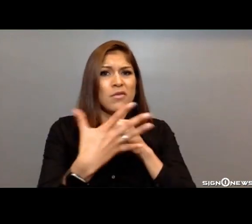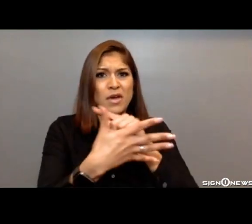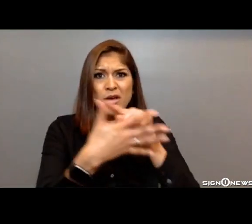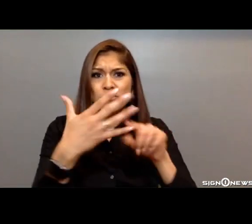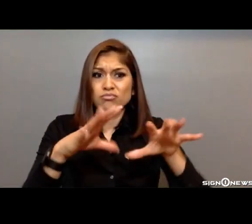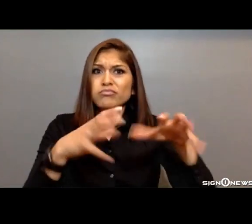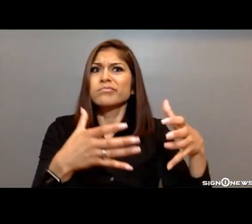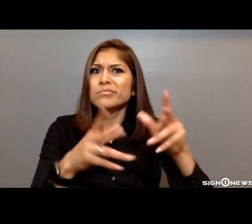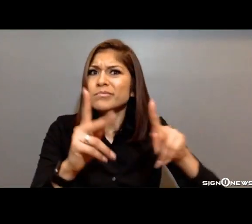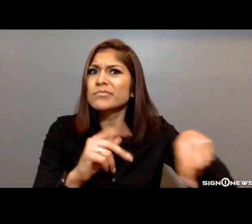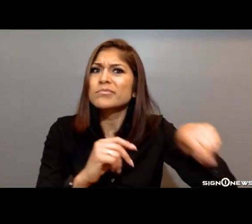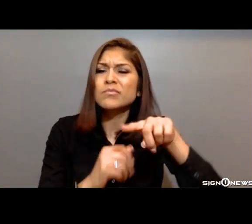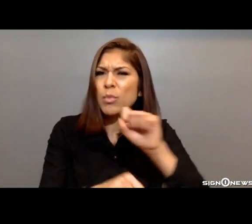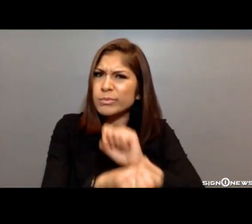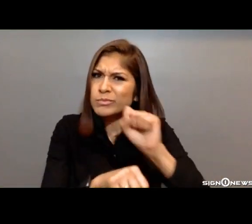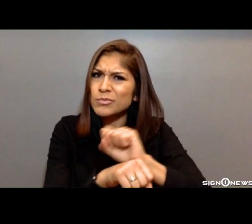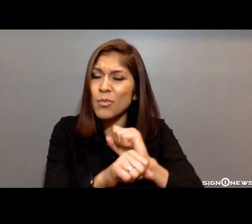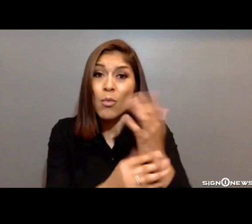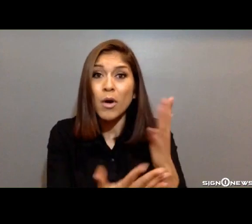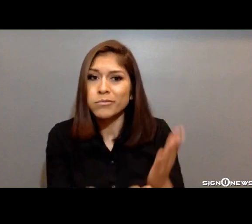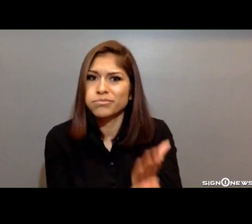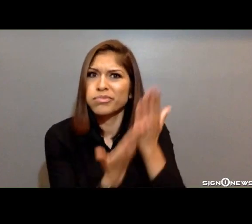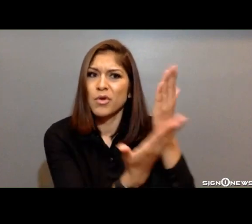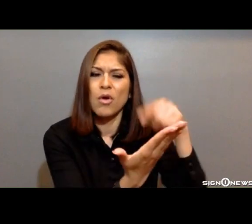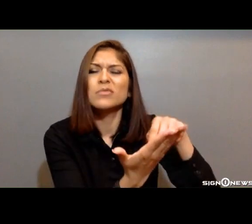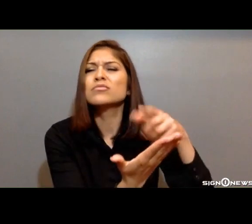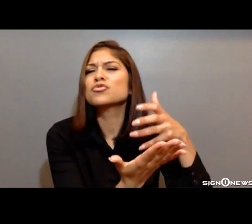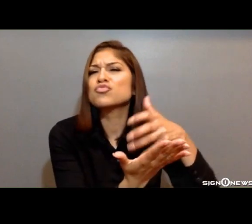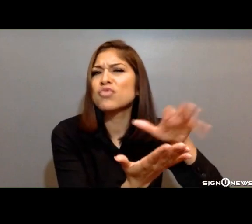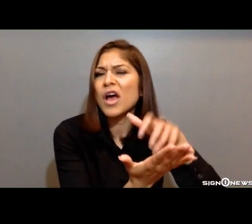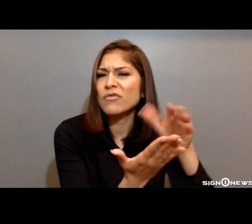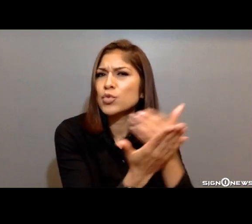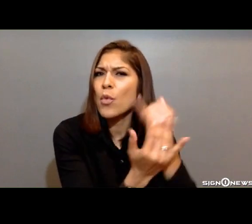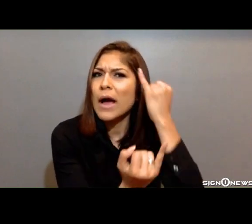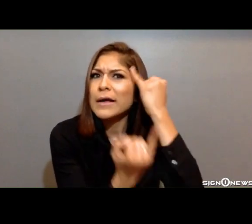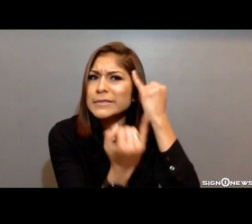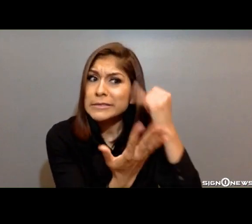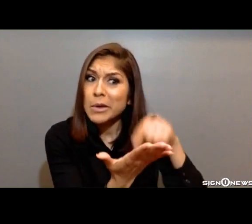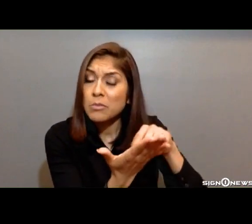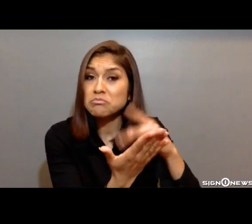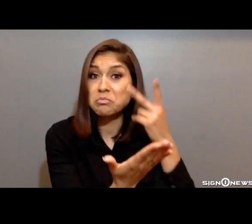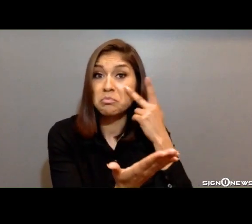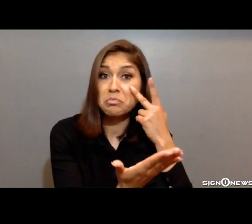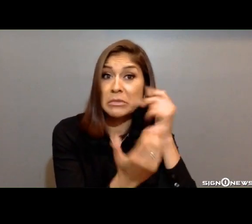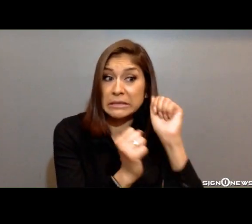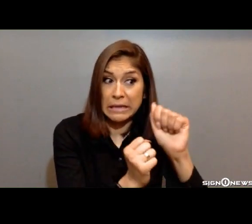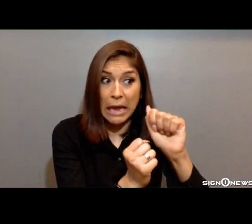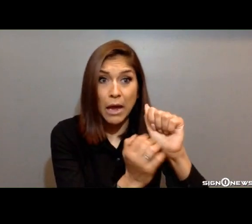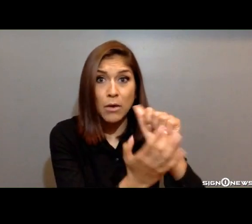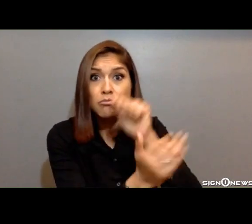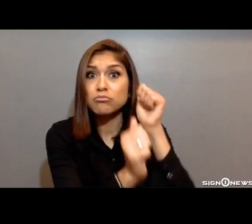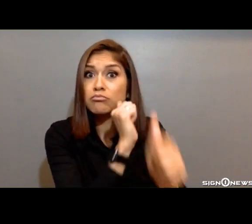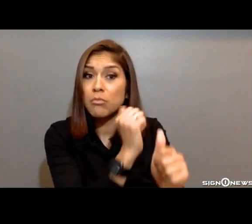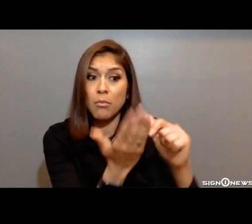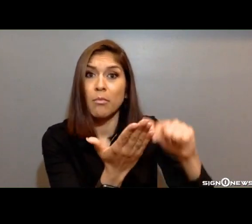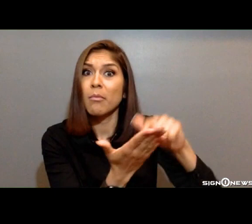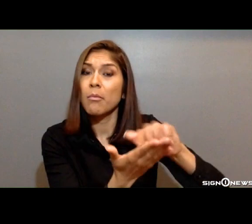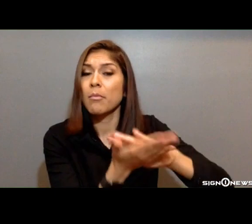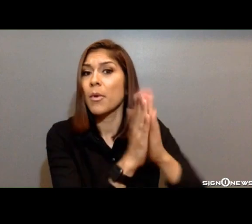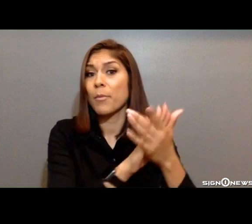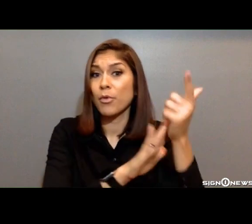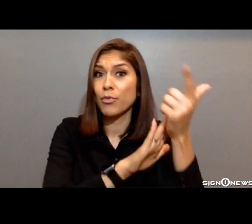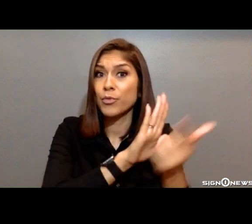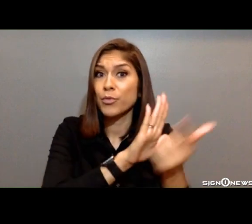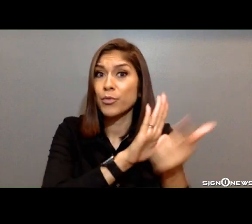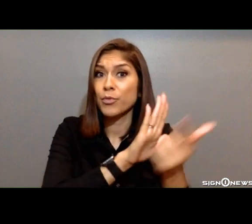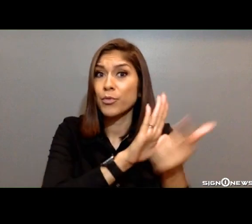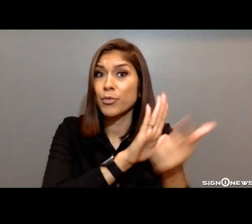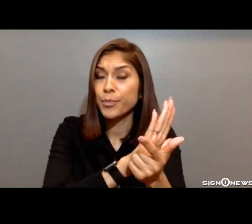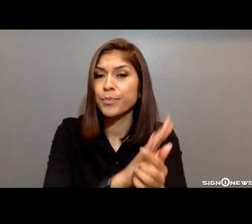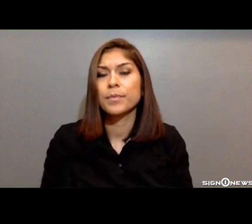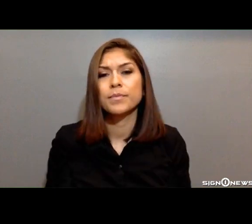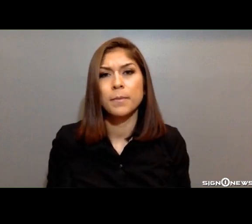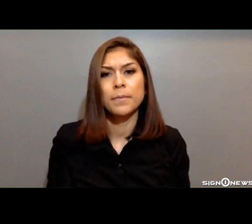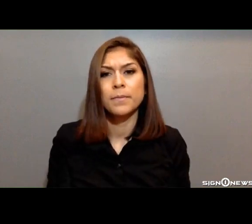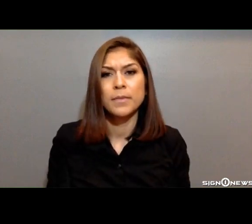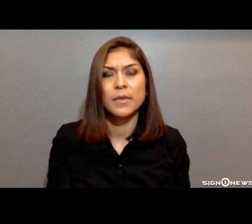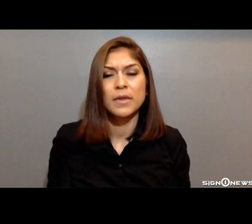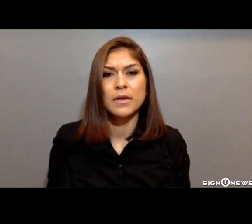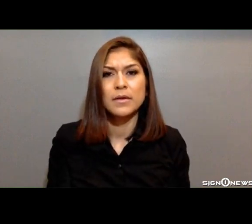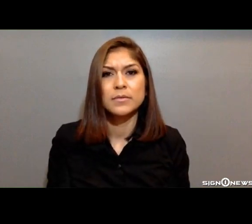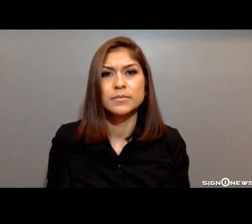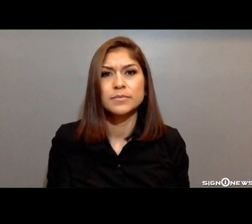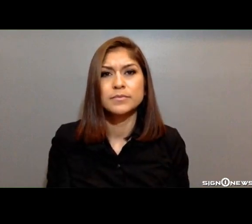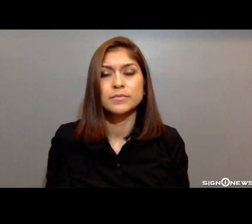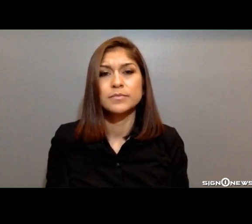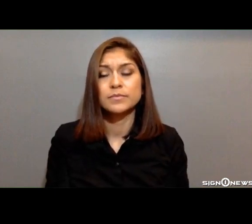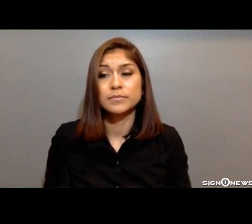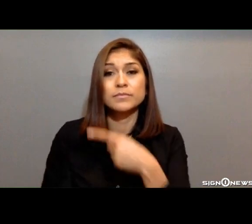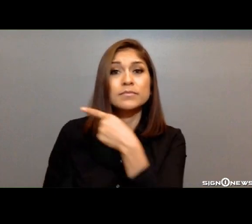of the five person task force that will work on turning the draft into legislation.